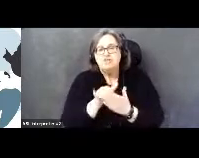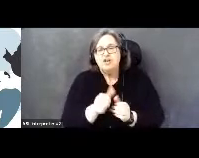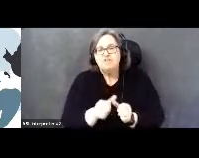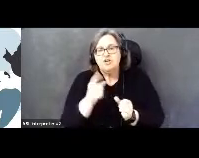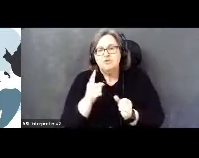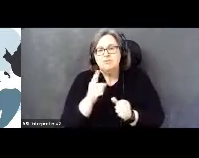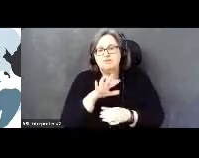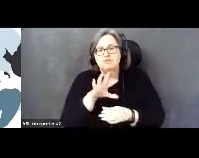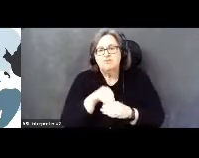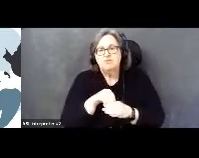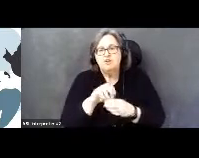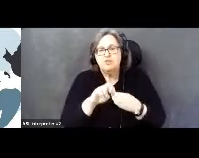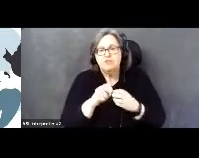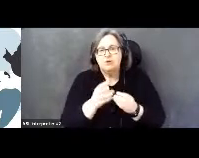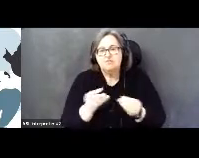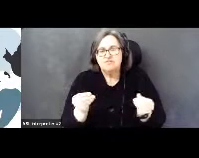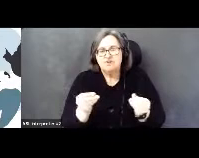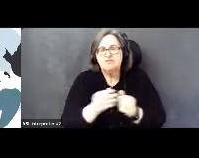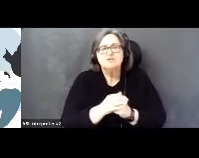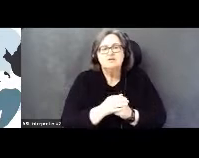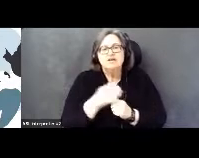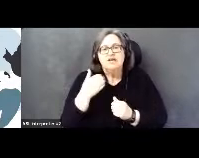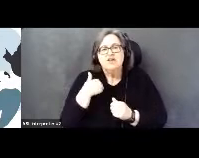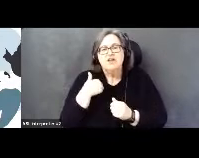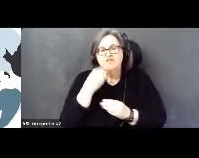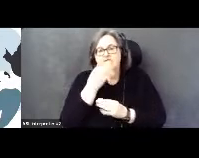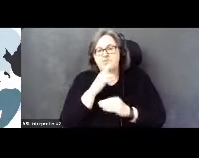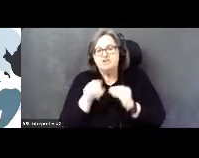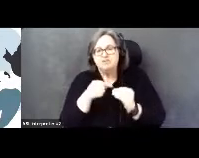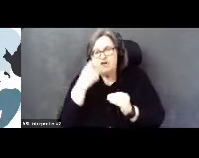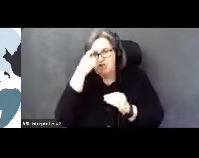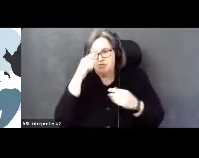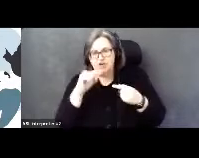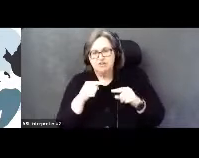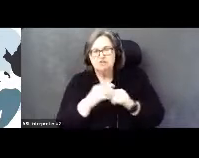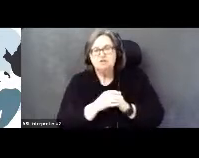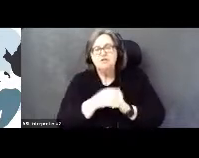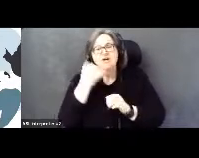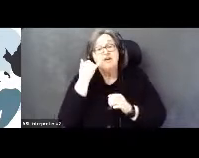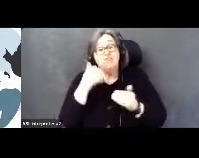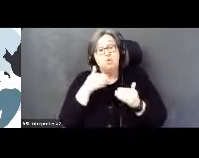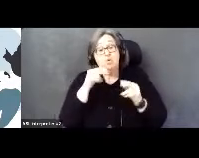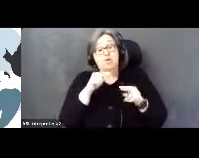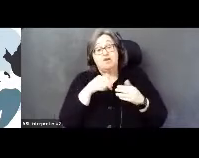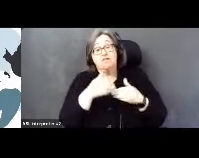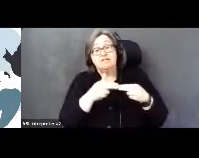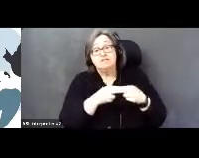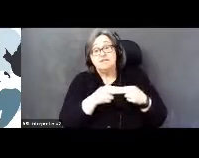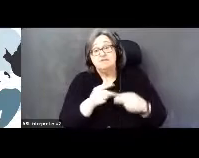is a part of the problem-solving courts and has information around the brain injury and if you'll go to the next slide,